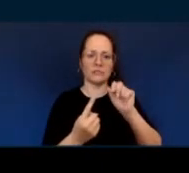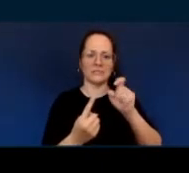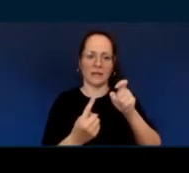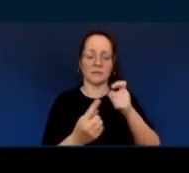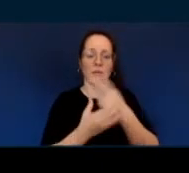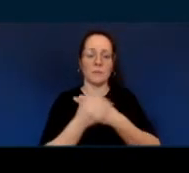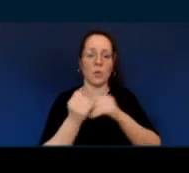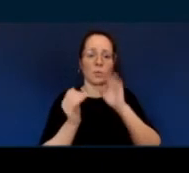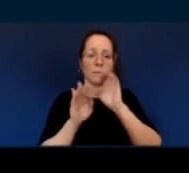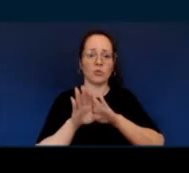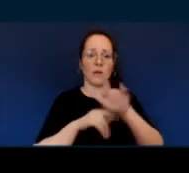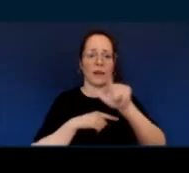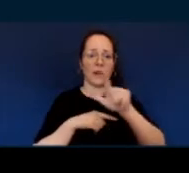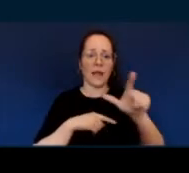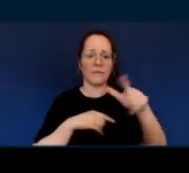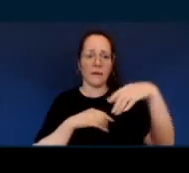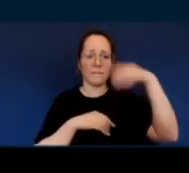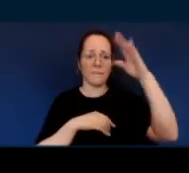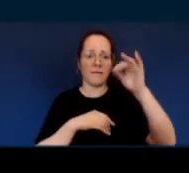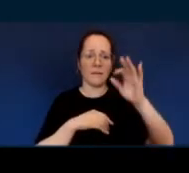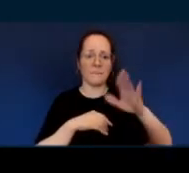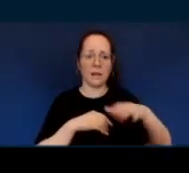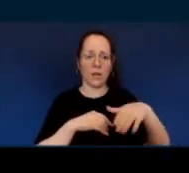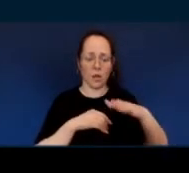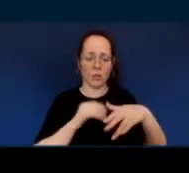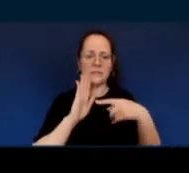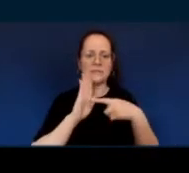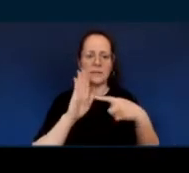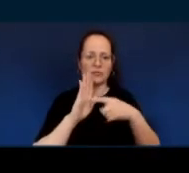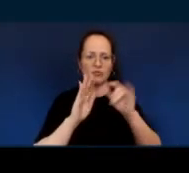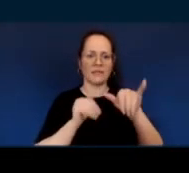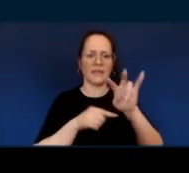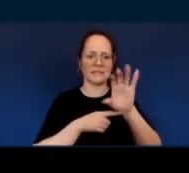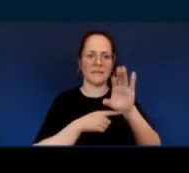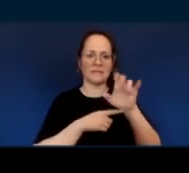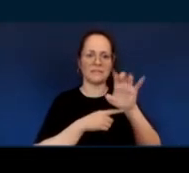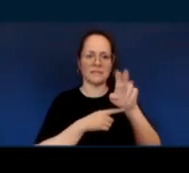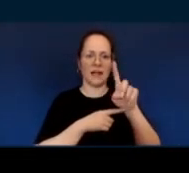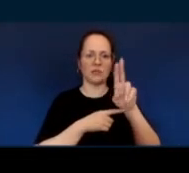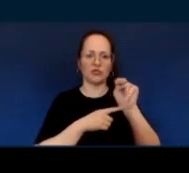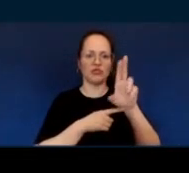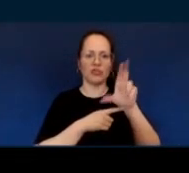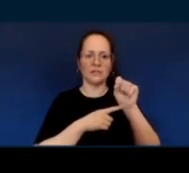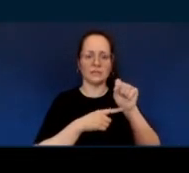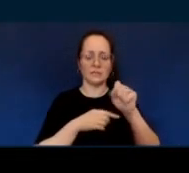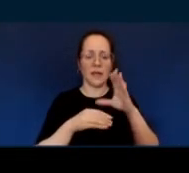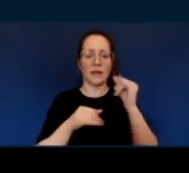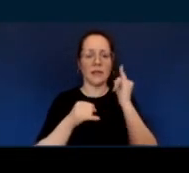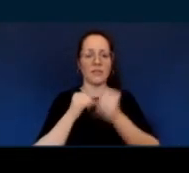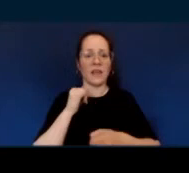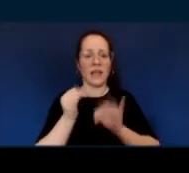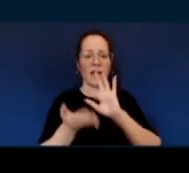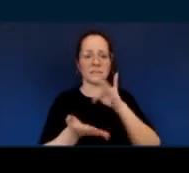THESE PICTURES DEMONSTRATE THE 7 CELL UTERROUS, THE MIDDLE 1 IS A